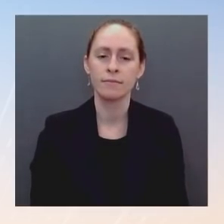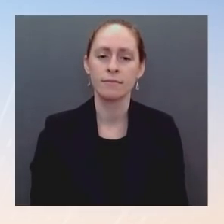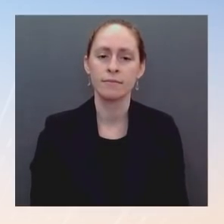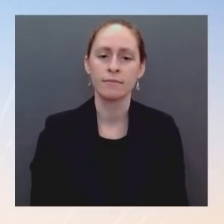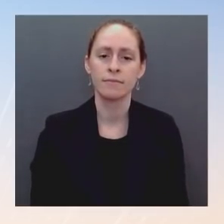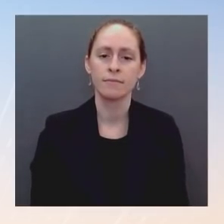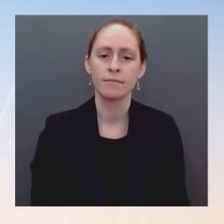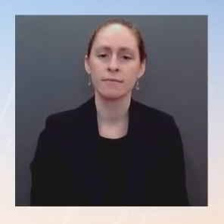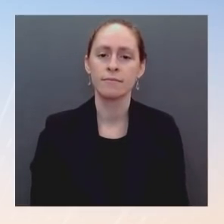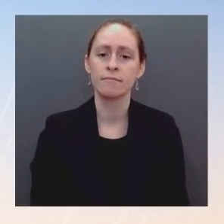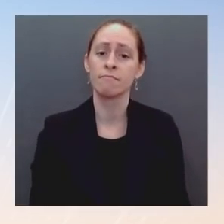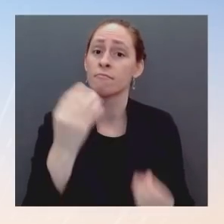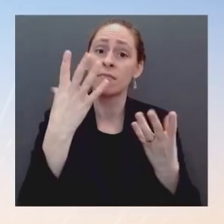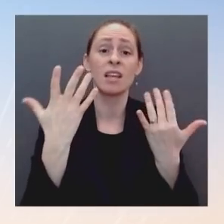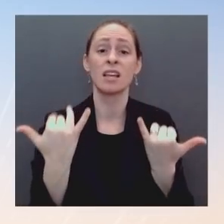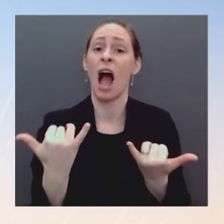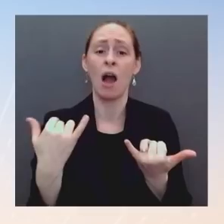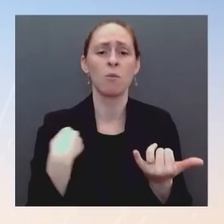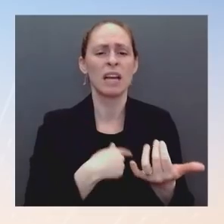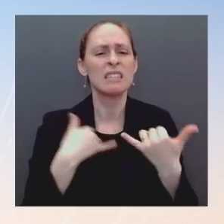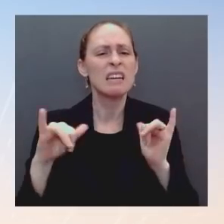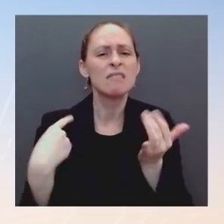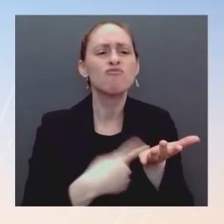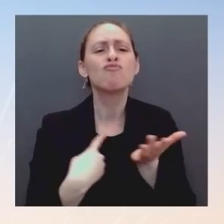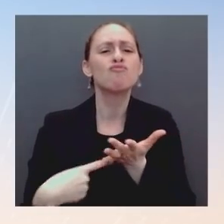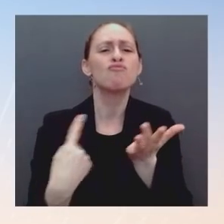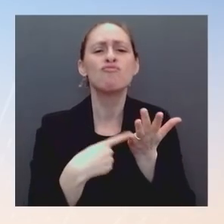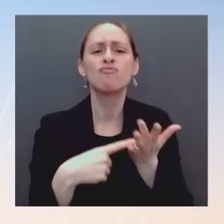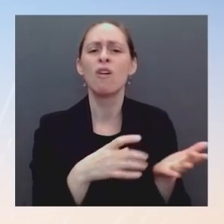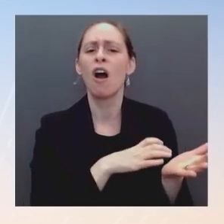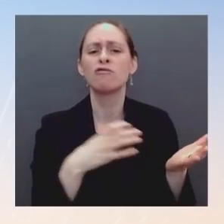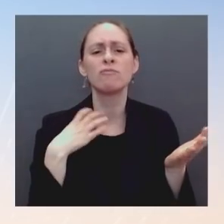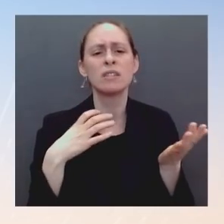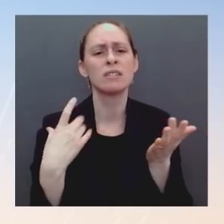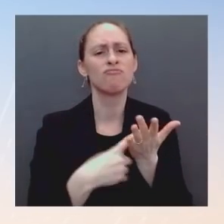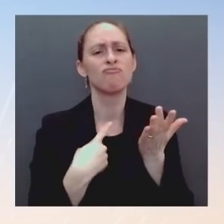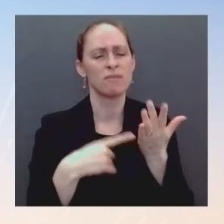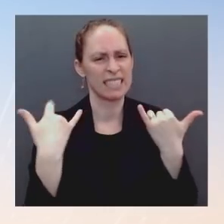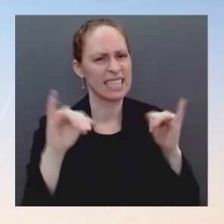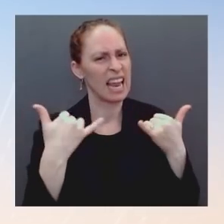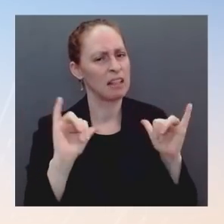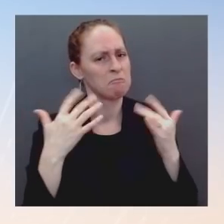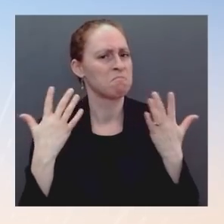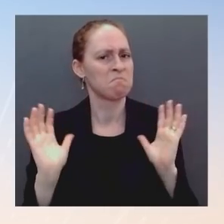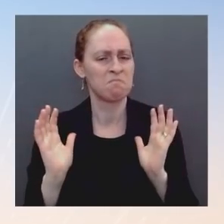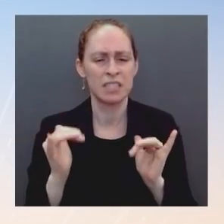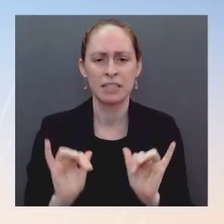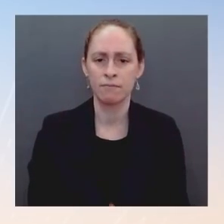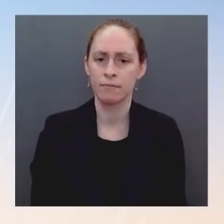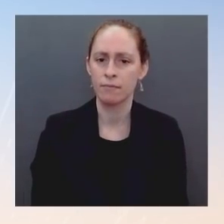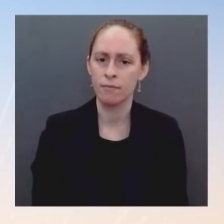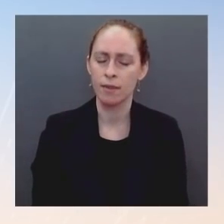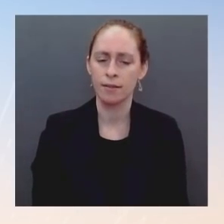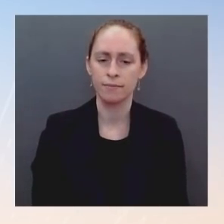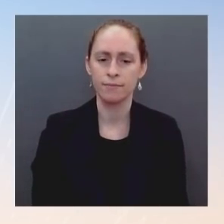and we look forward to continuing those. The Press: And just on a different topic, we heard a few minutes ago from Governor Hutchinson, calling on the CDC